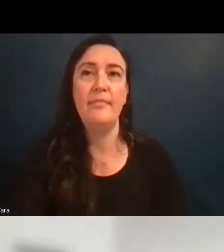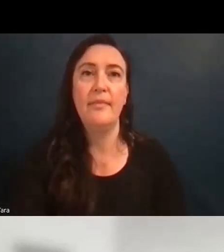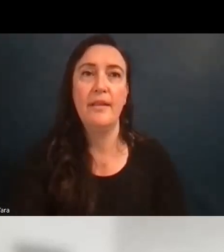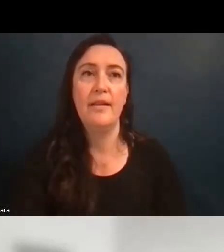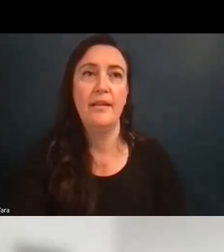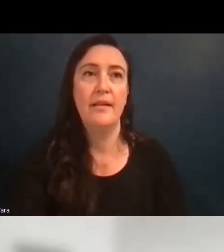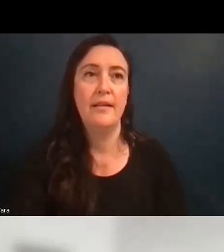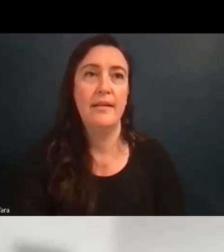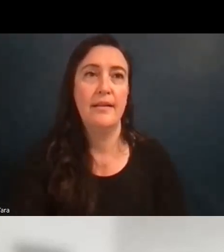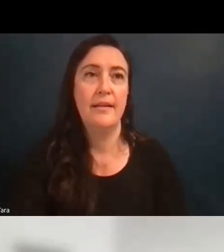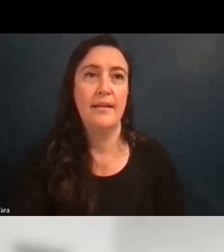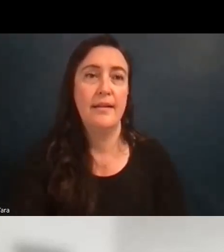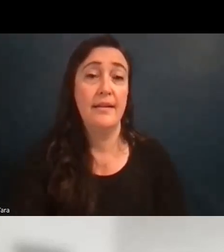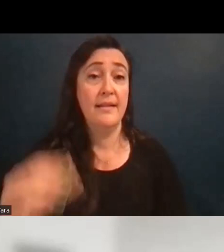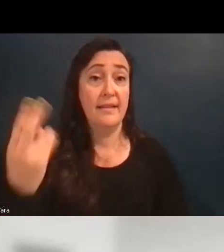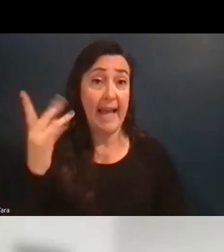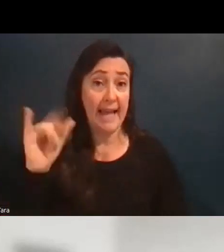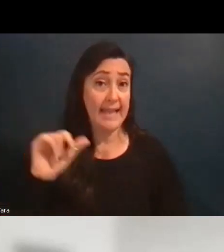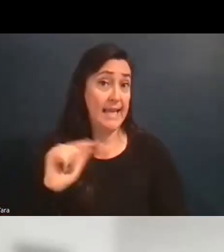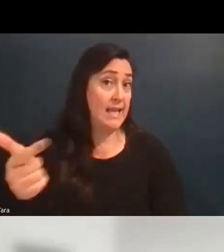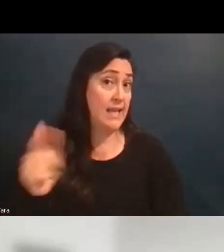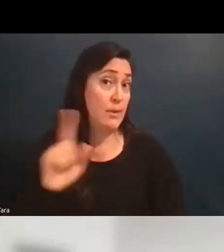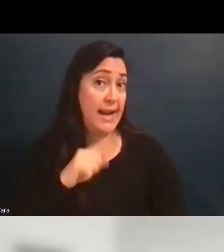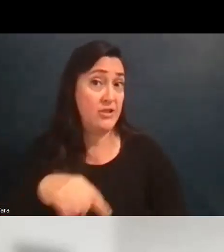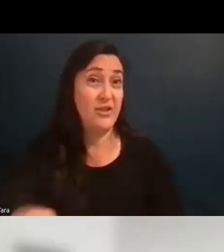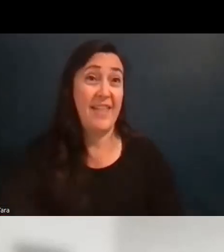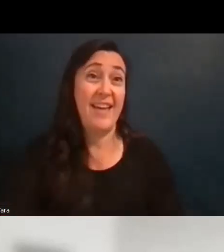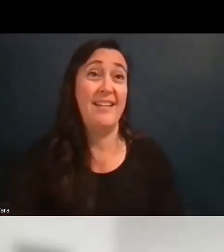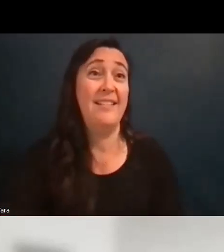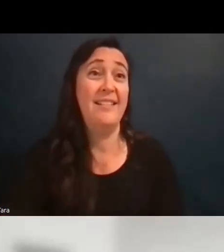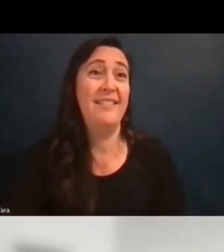I'd love to hear from research, AG research team's perspective.